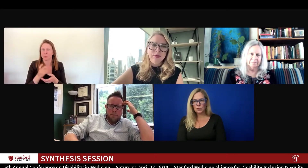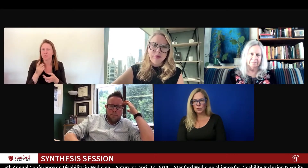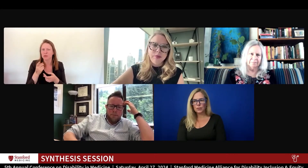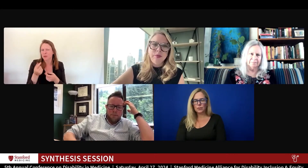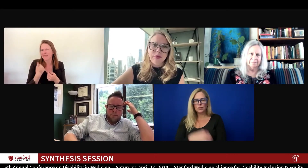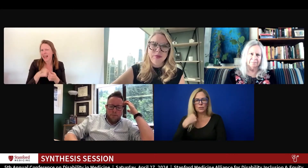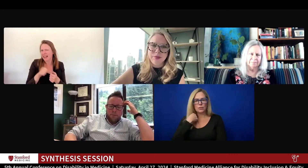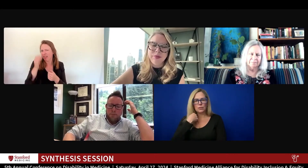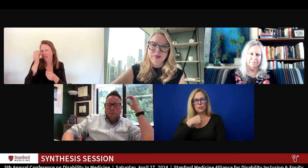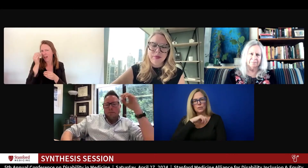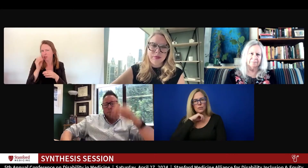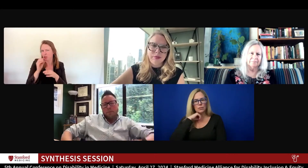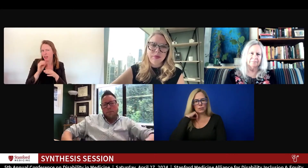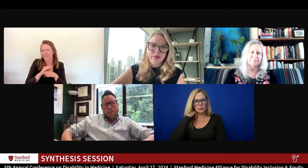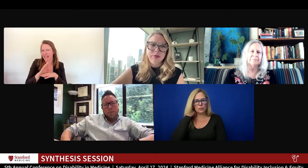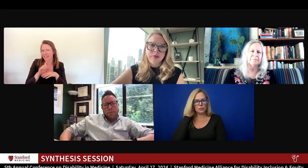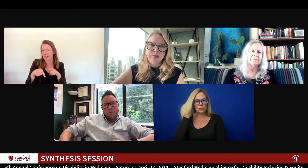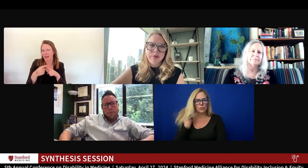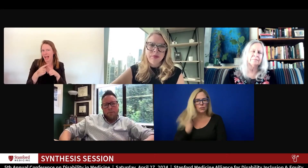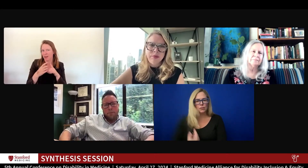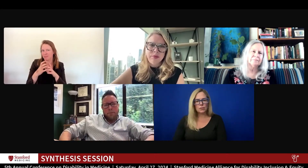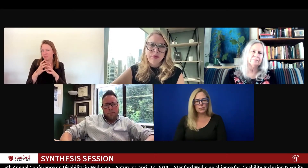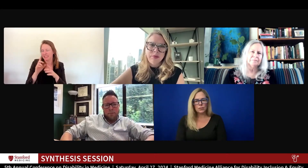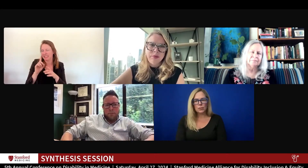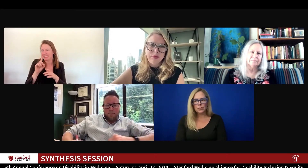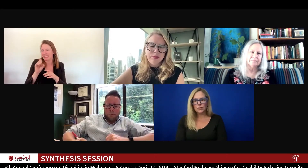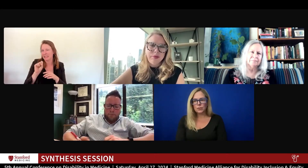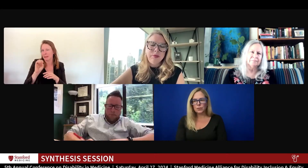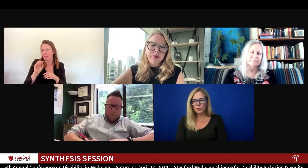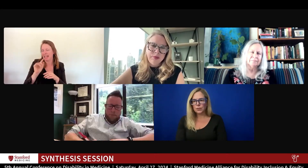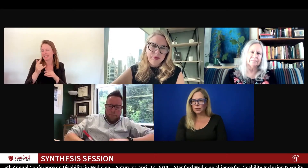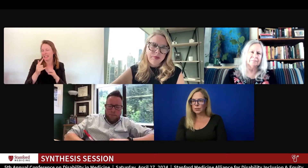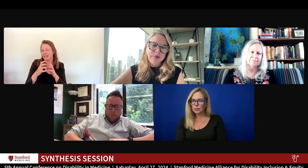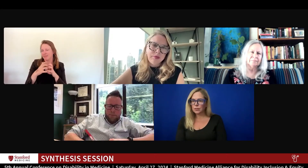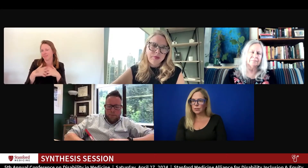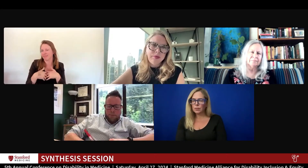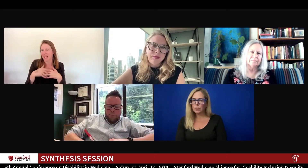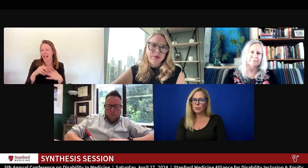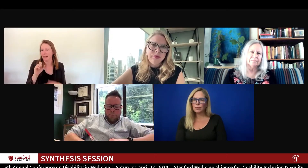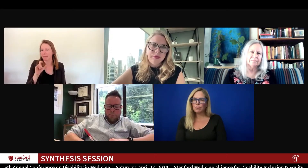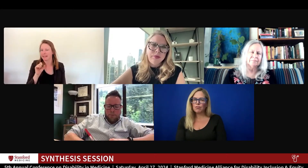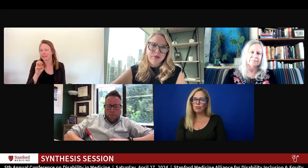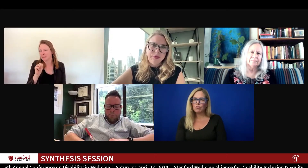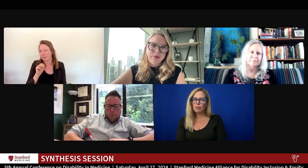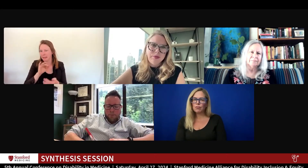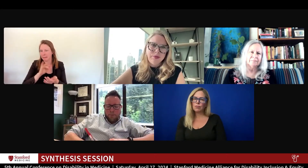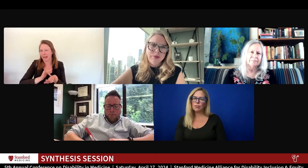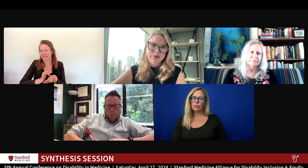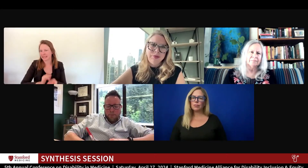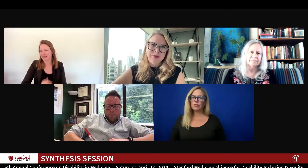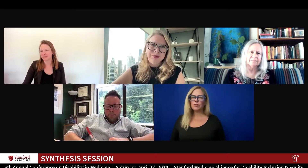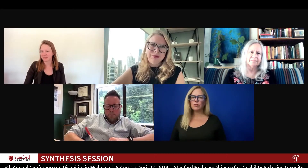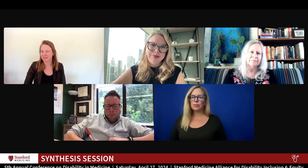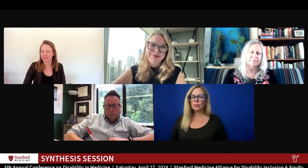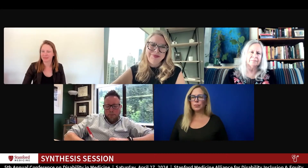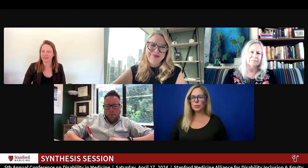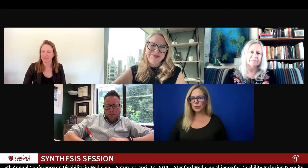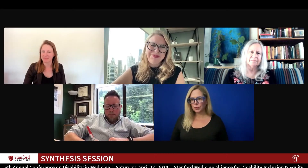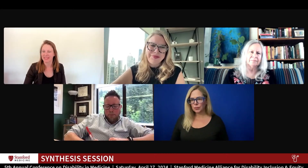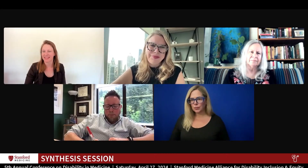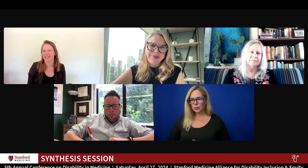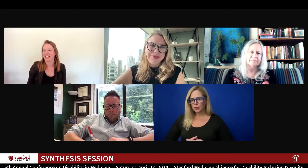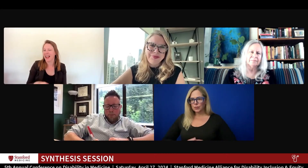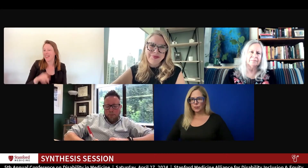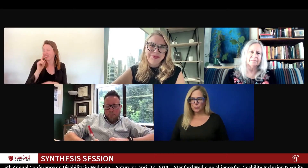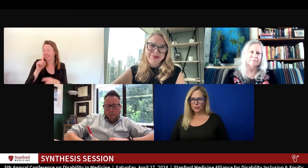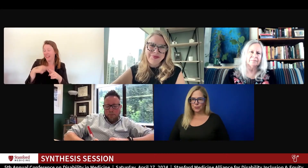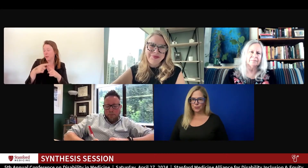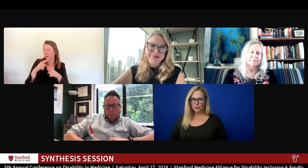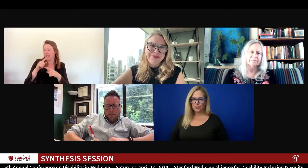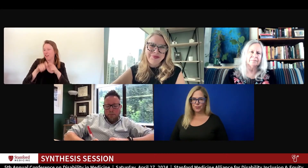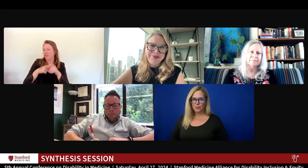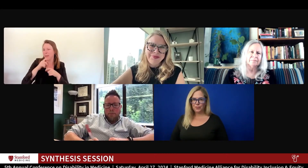healthcare and medicine. So do any of you have any thoughts about dismantling ableism in medicine?